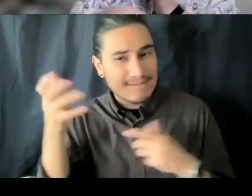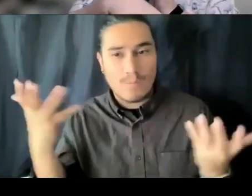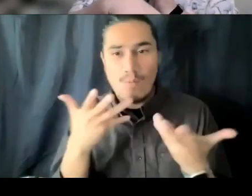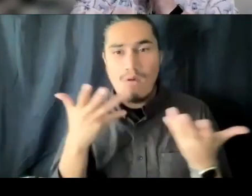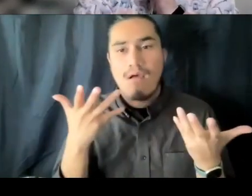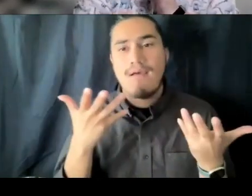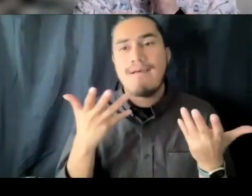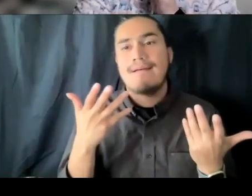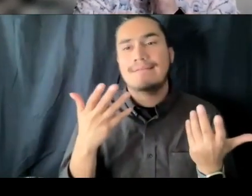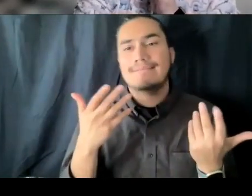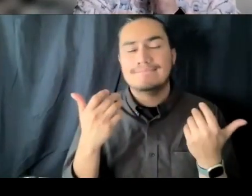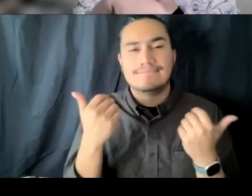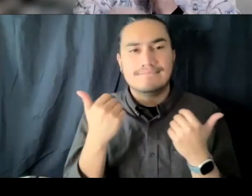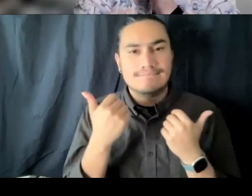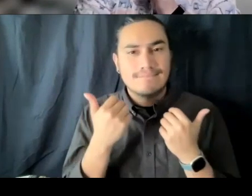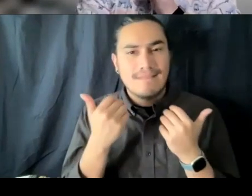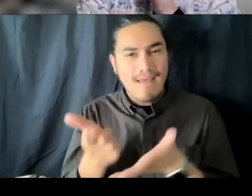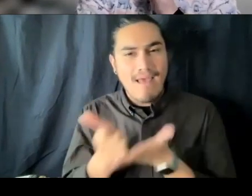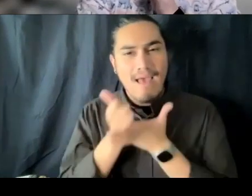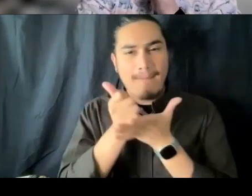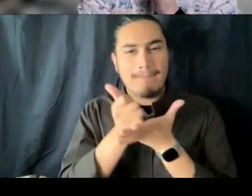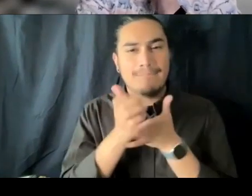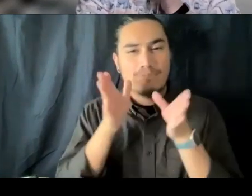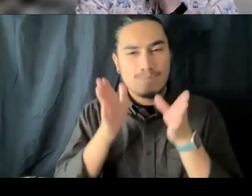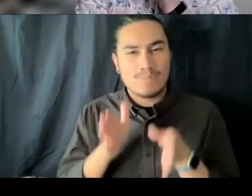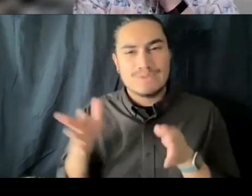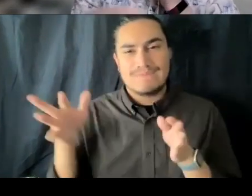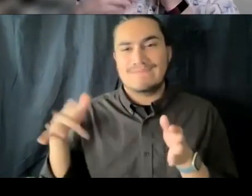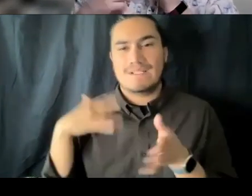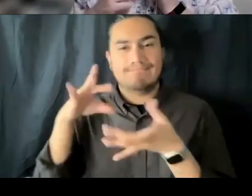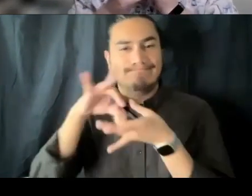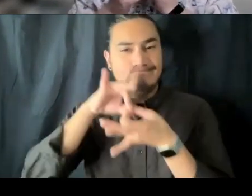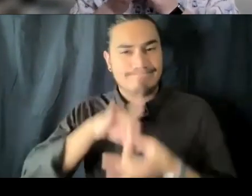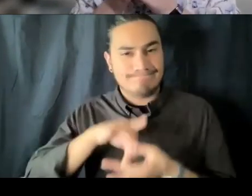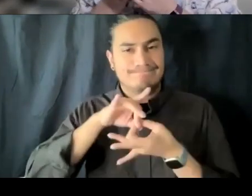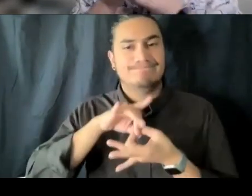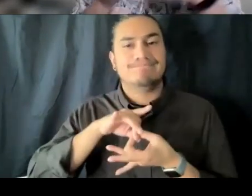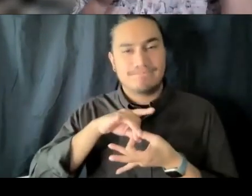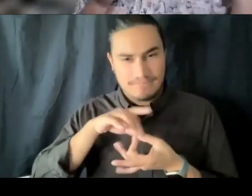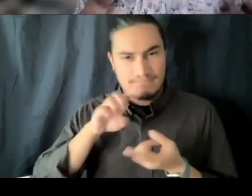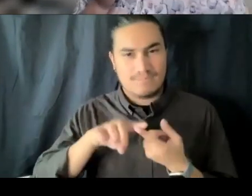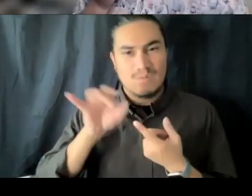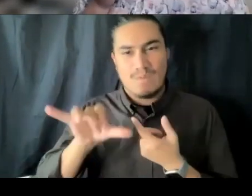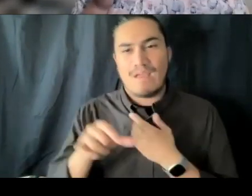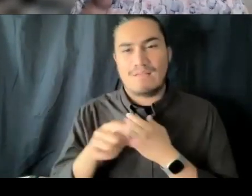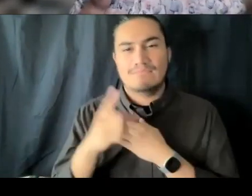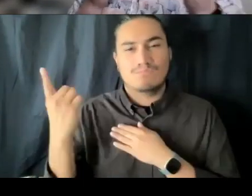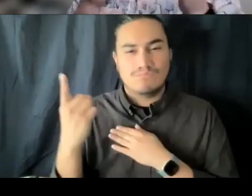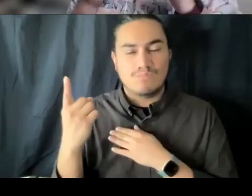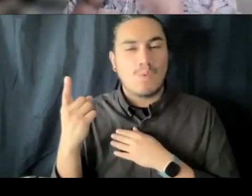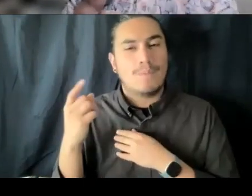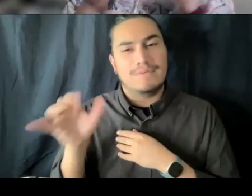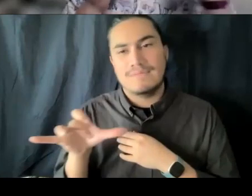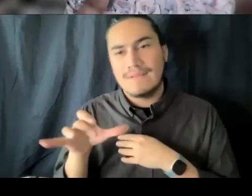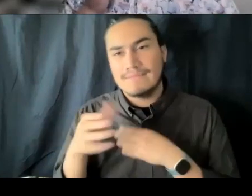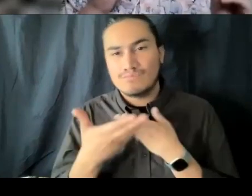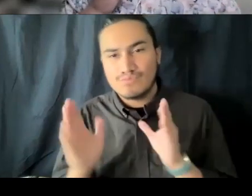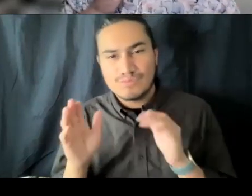to the present room and situation. But they're grounding works differently